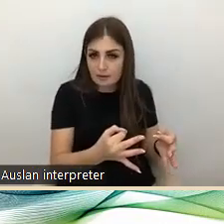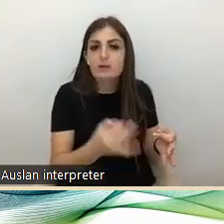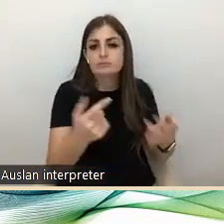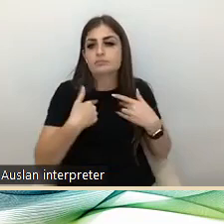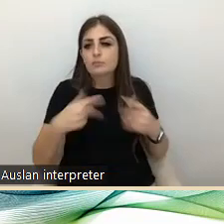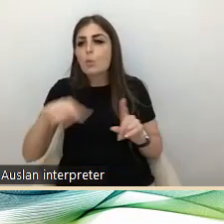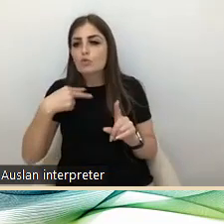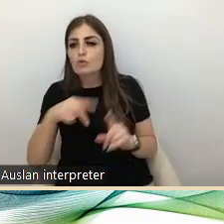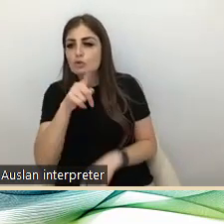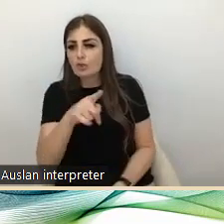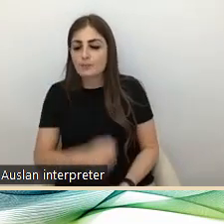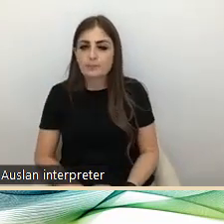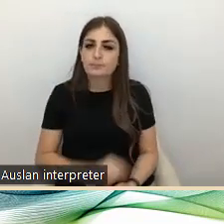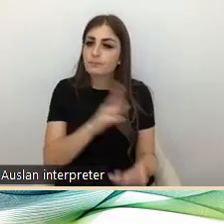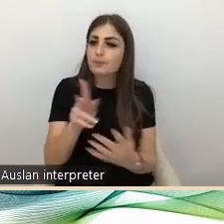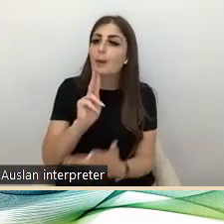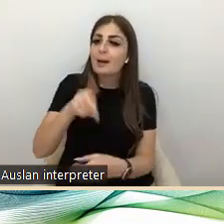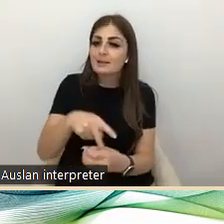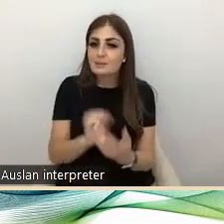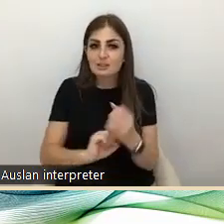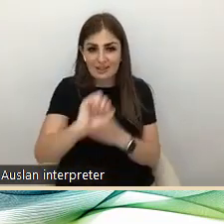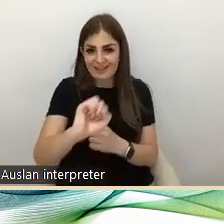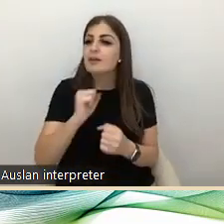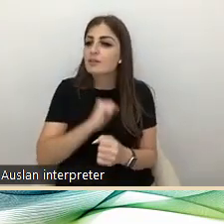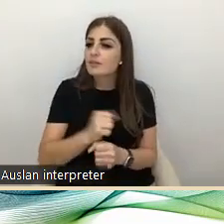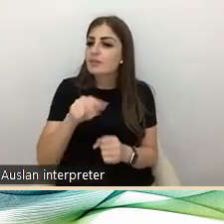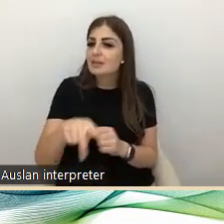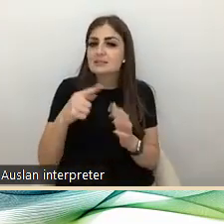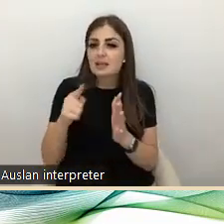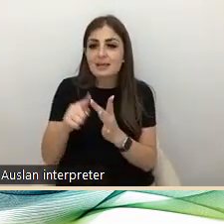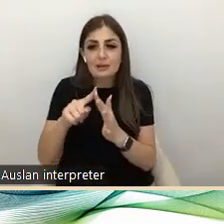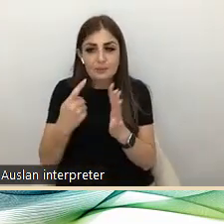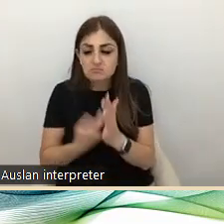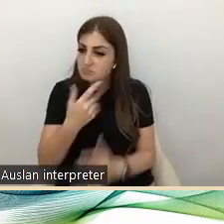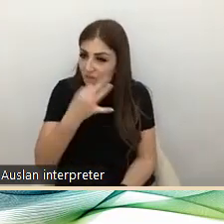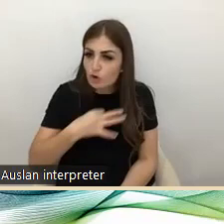Participation in the Independent Expert Review Program is free and voluntary.